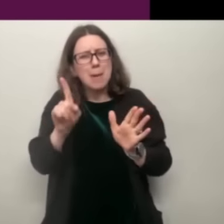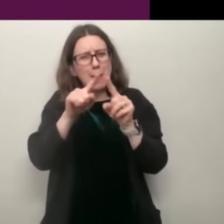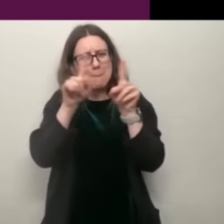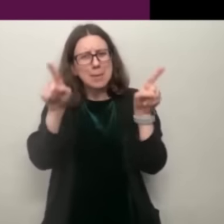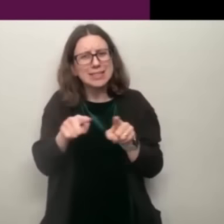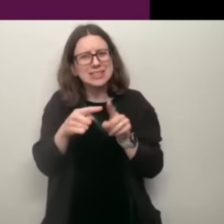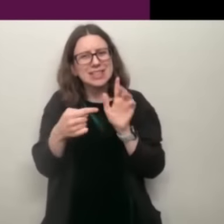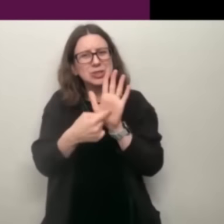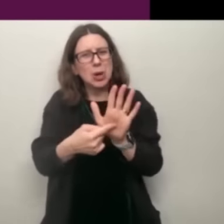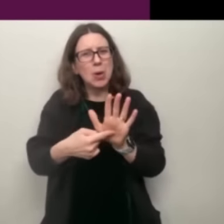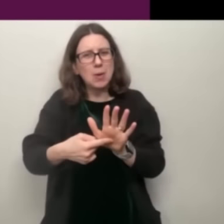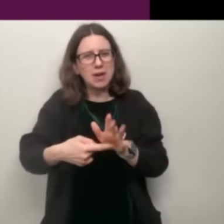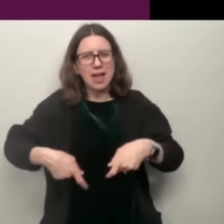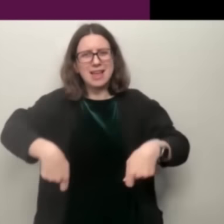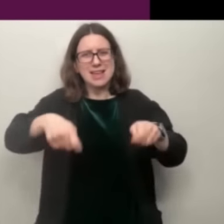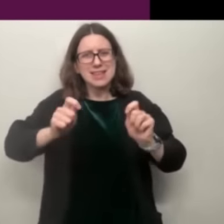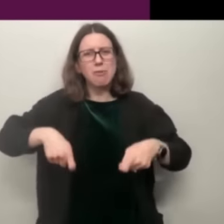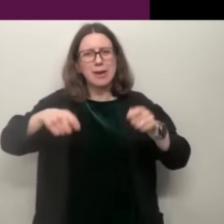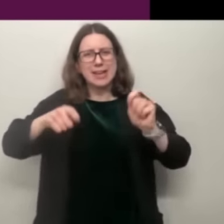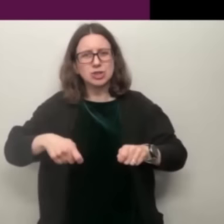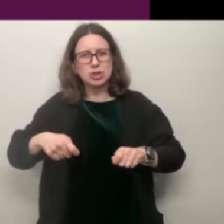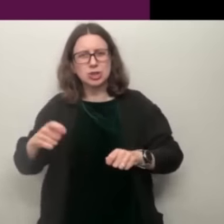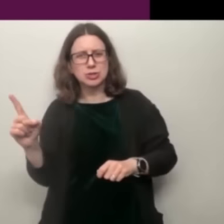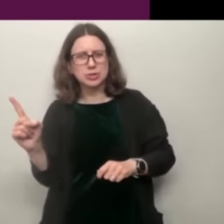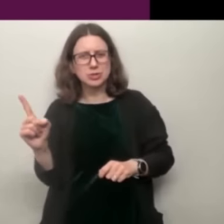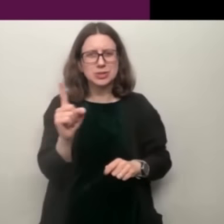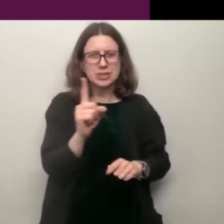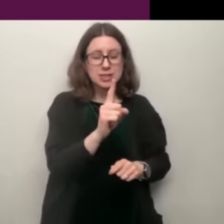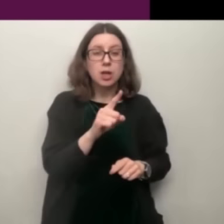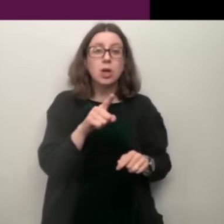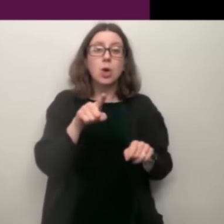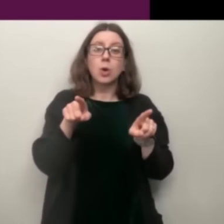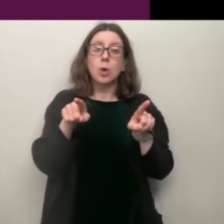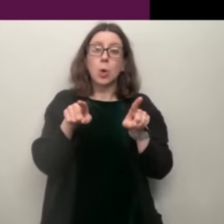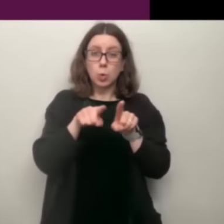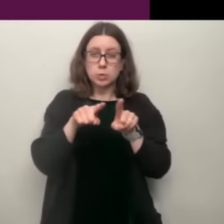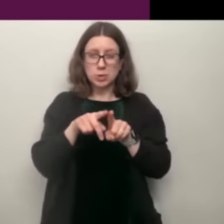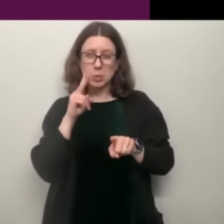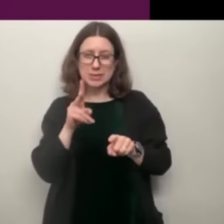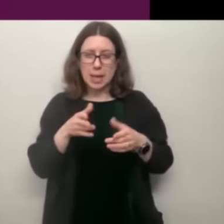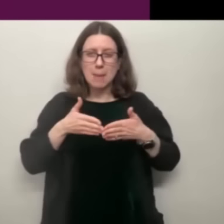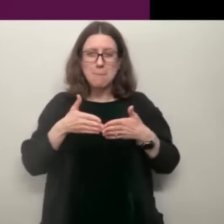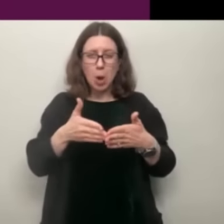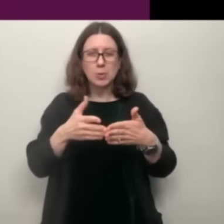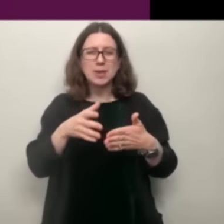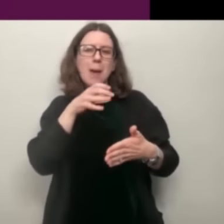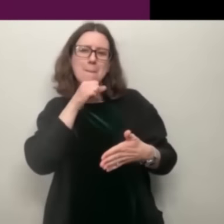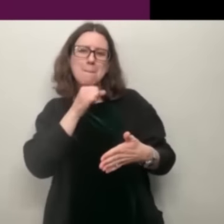there is a gentleman this time in a boat right at the center at the front of the painting and he's helpfully mansplaining